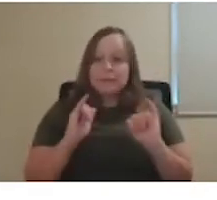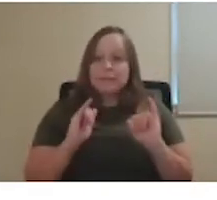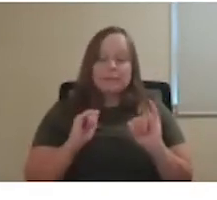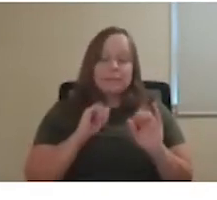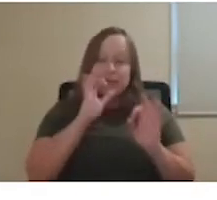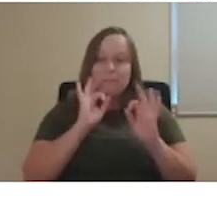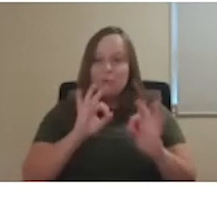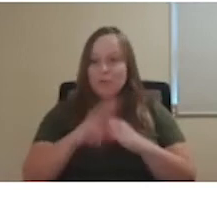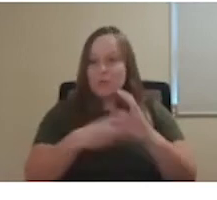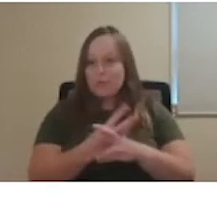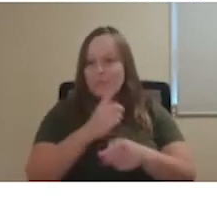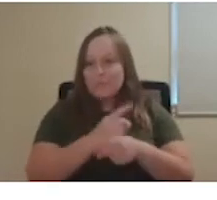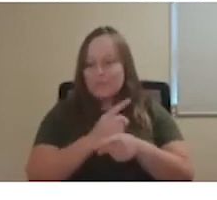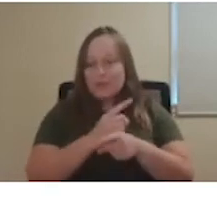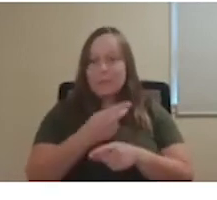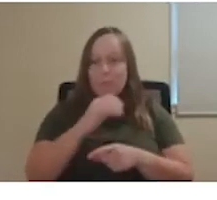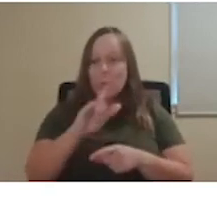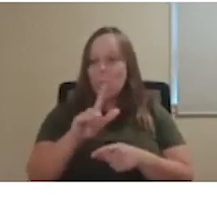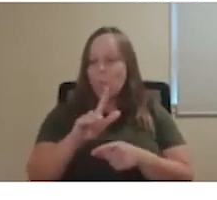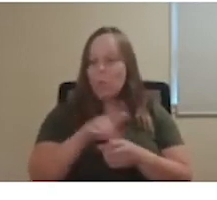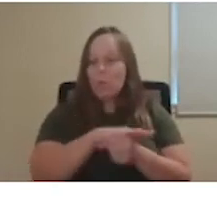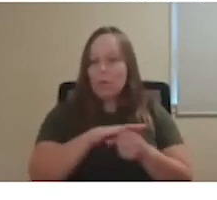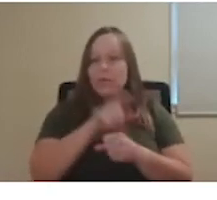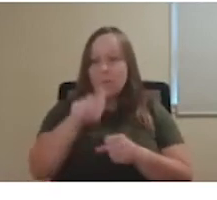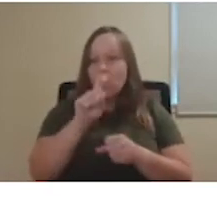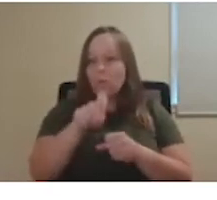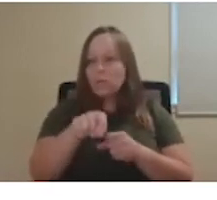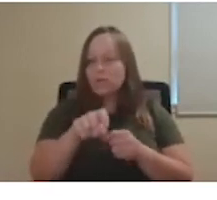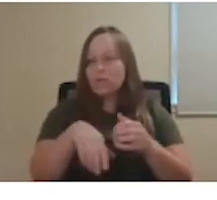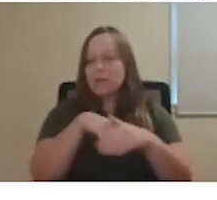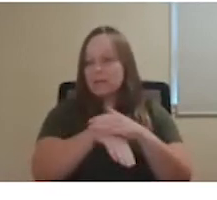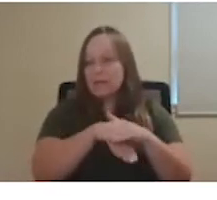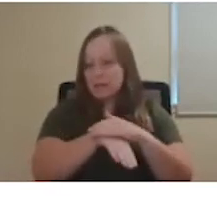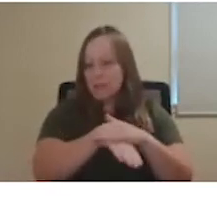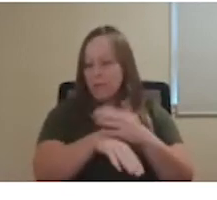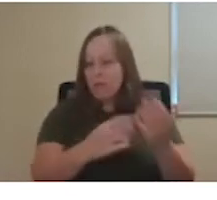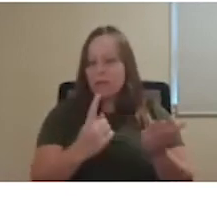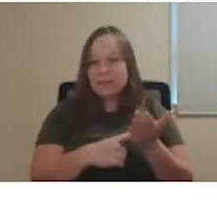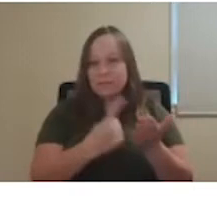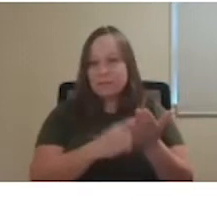And although all polling places are supposed to be accessible, sometimes they are not.